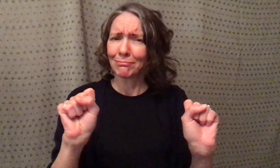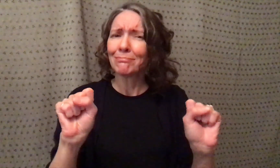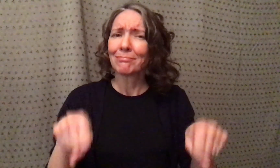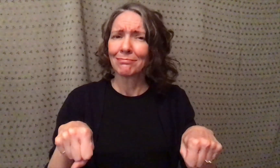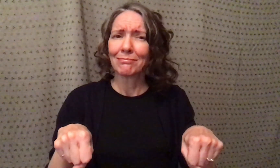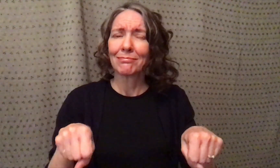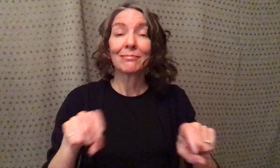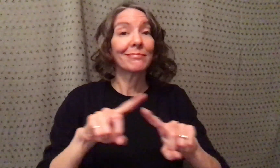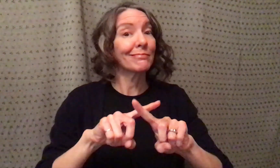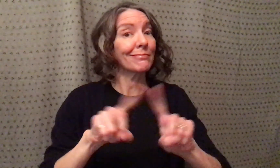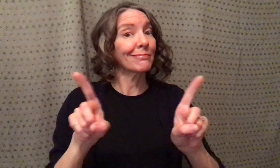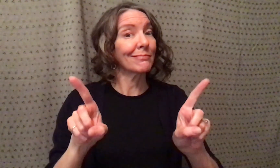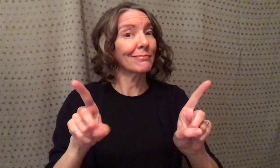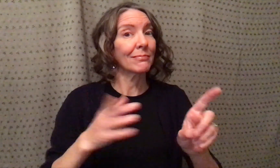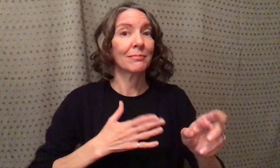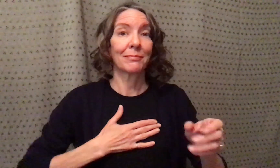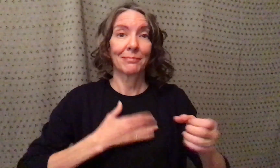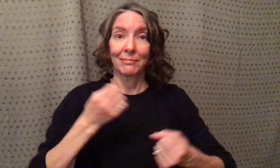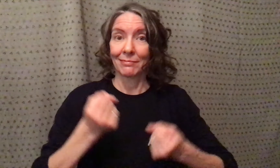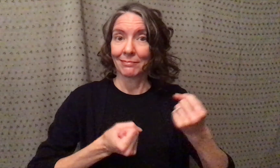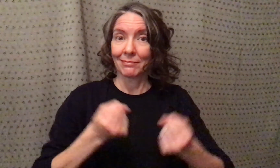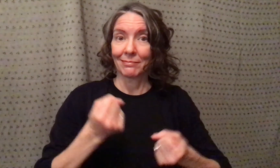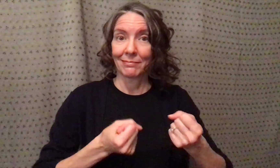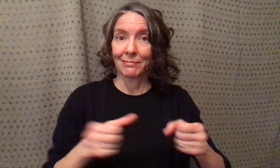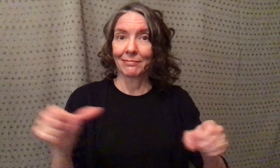"You can ride with me but my car